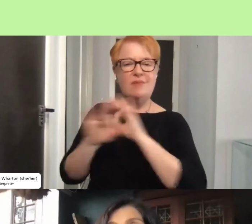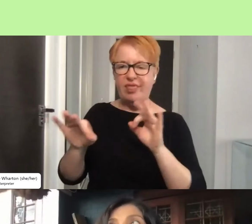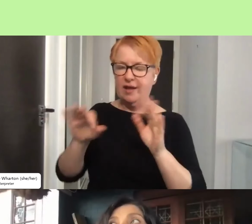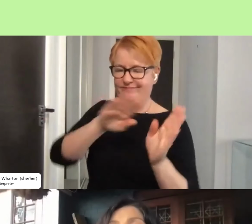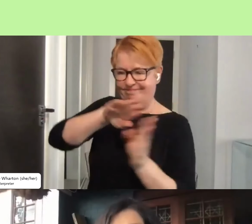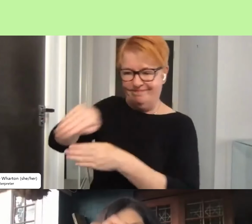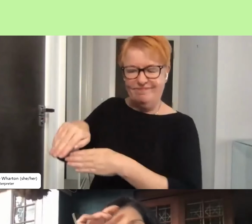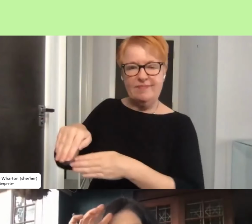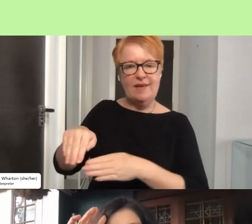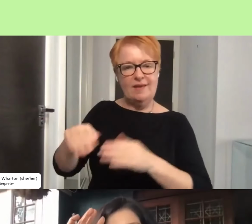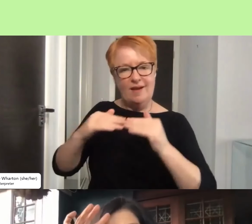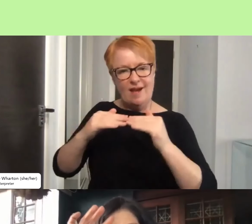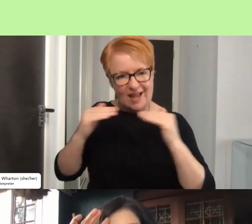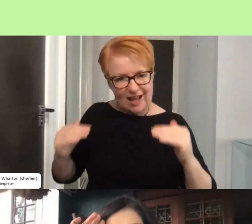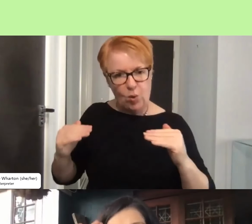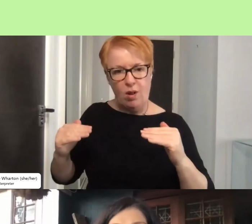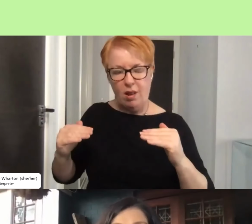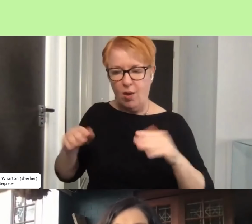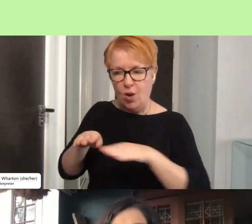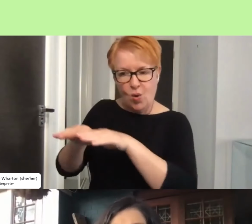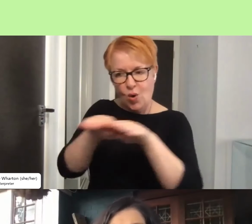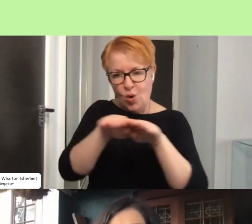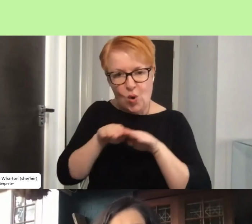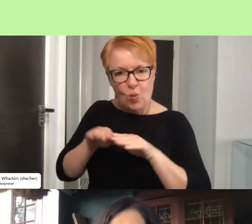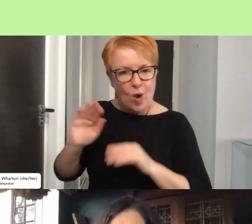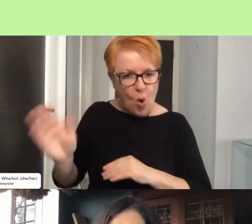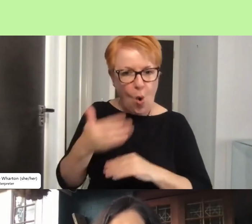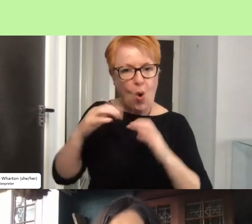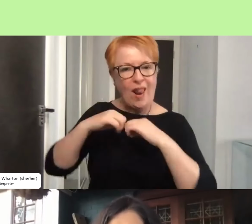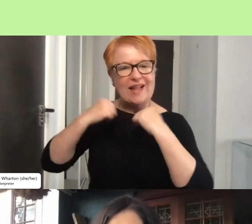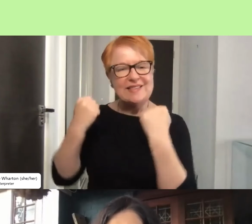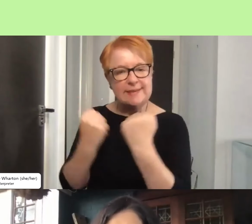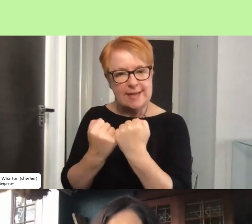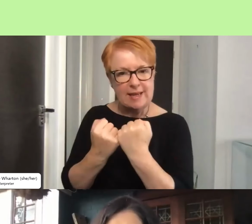So, I think that was a really, really key thing to make this total change.